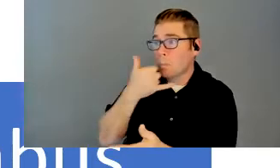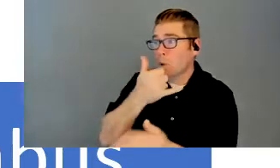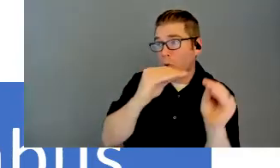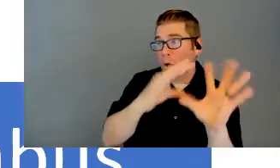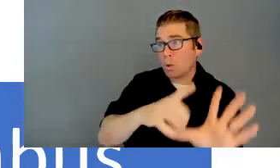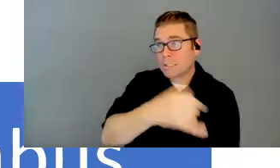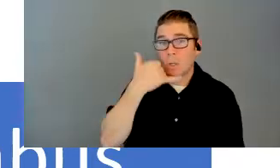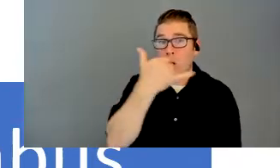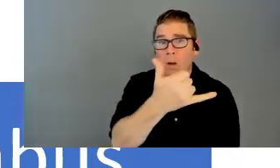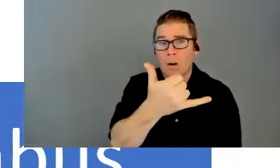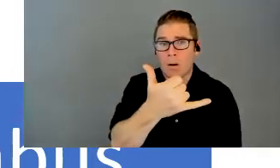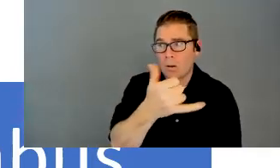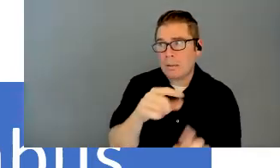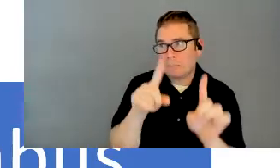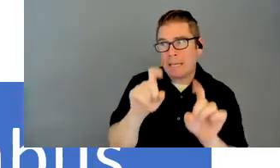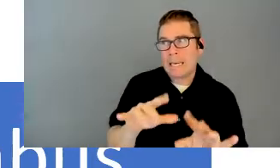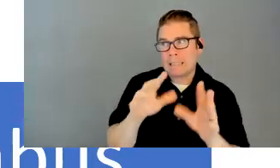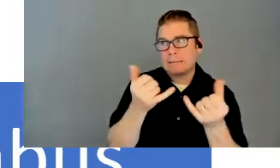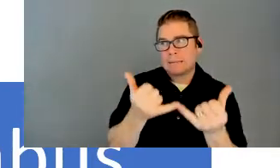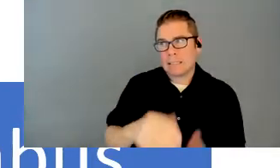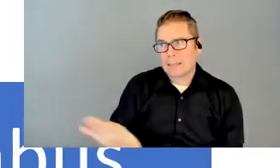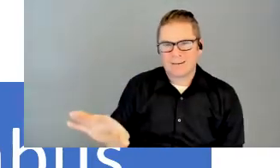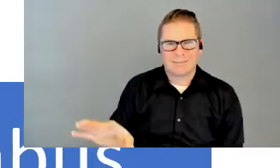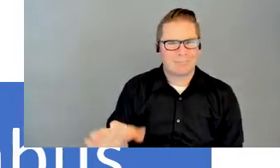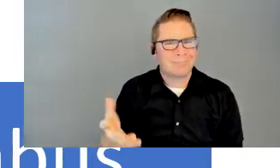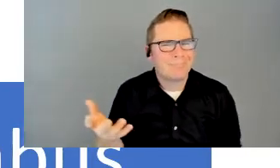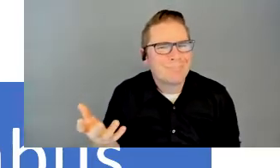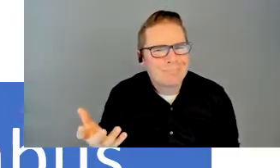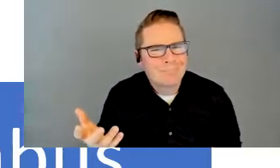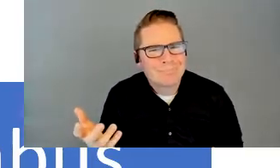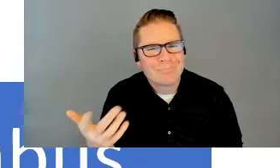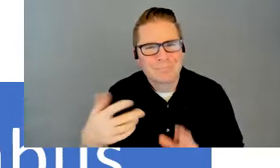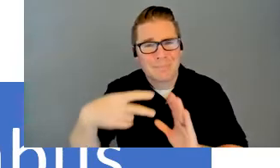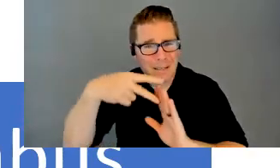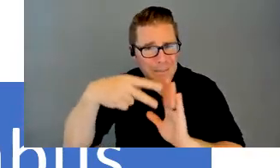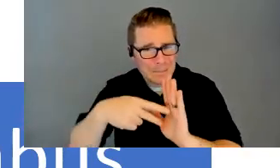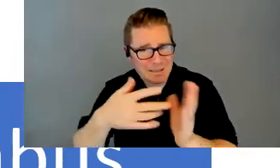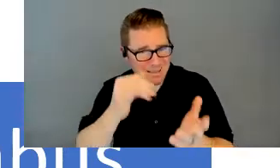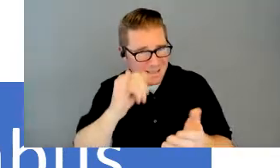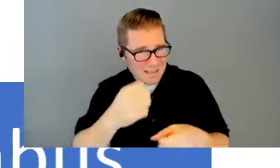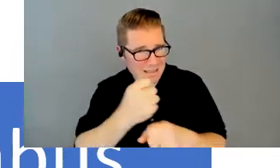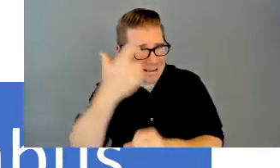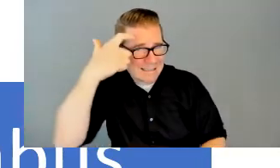Really? Let's think about our policies. Do they make sense? Right at a human level?